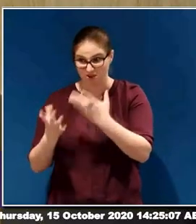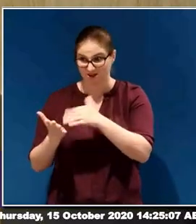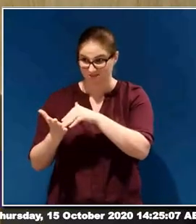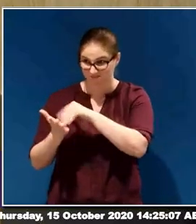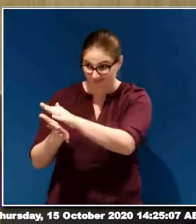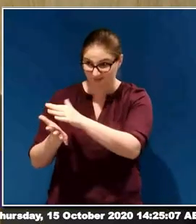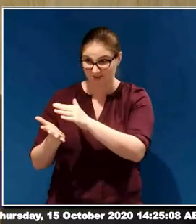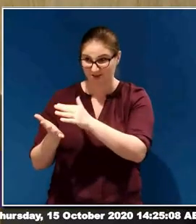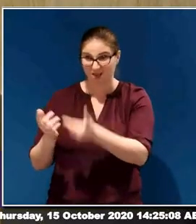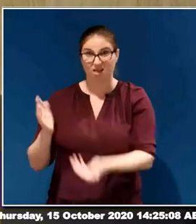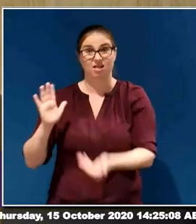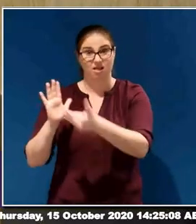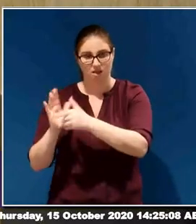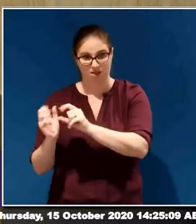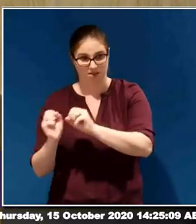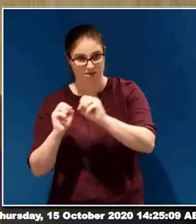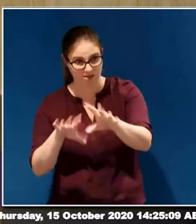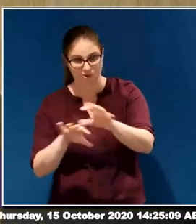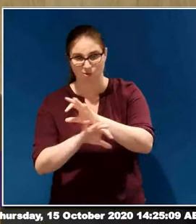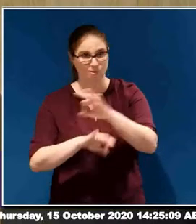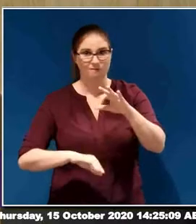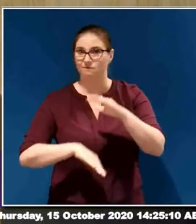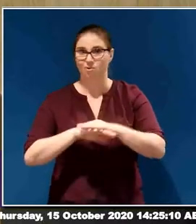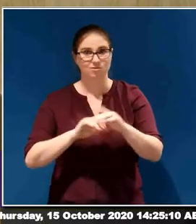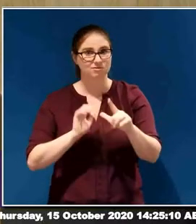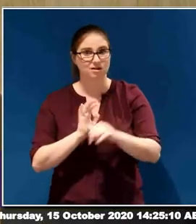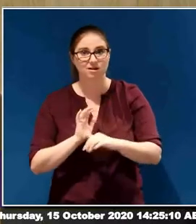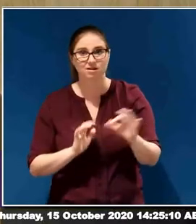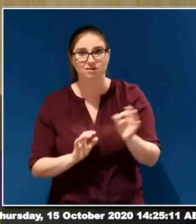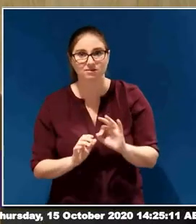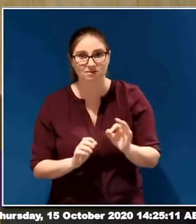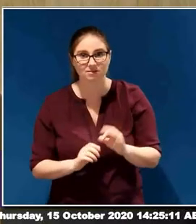So if a kid at a high school is only working a part-time timetable